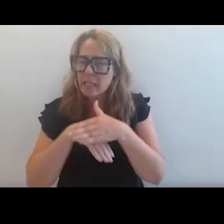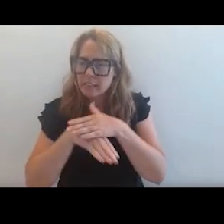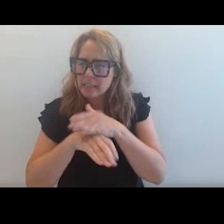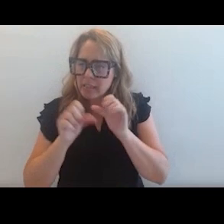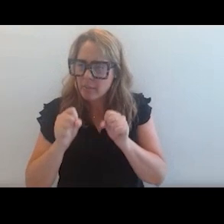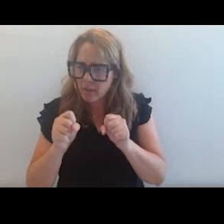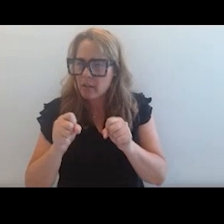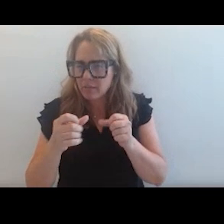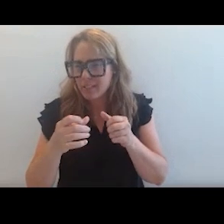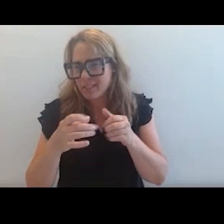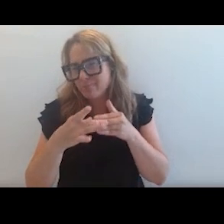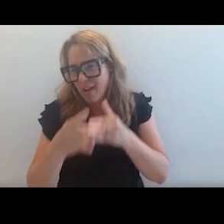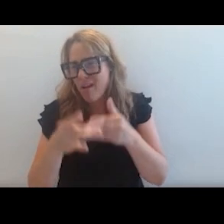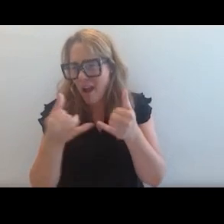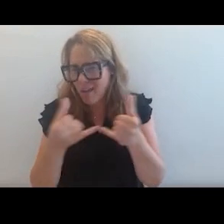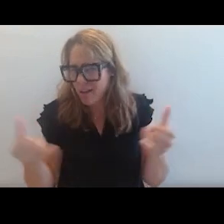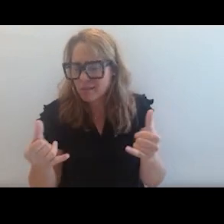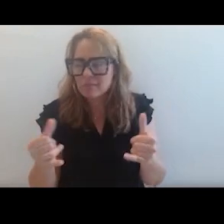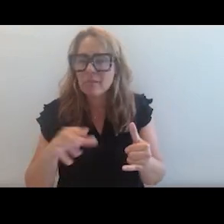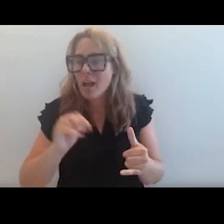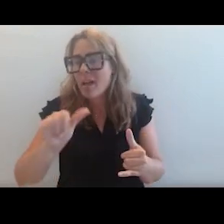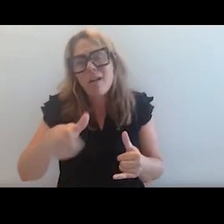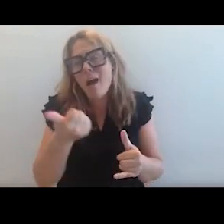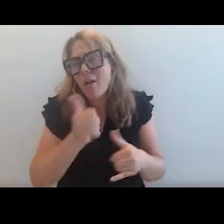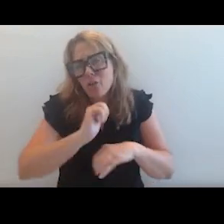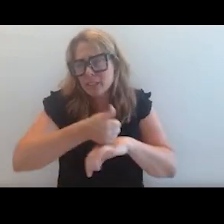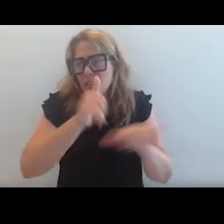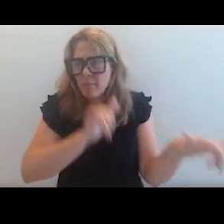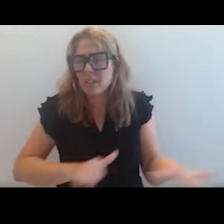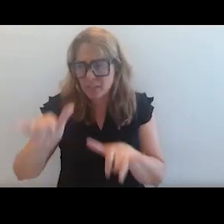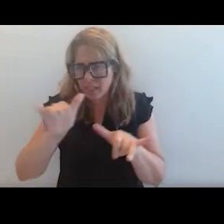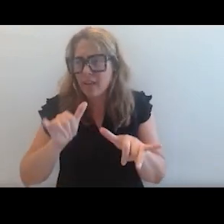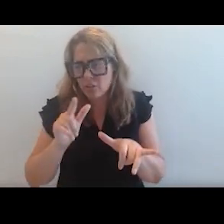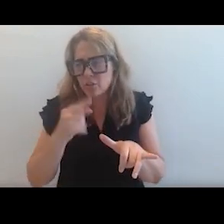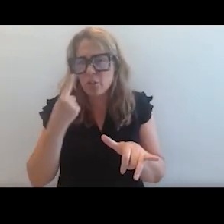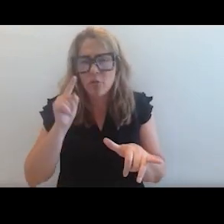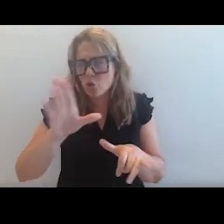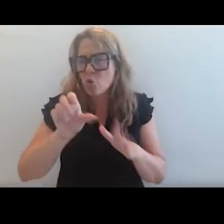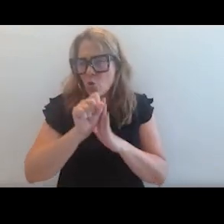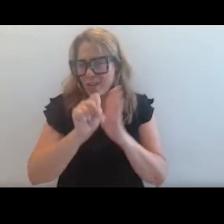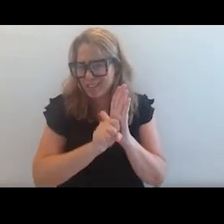and any other established standards that are applicable in your state, organization,